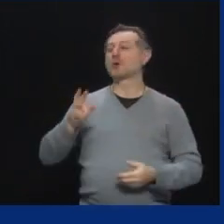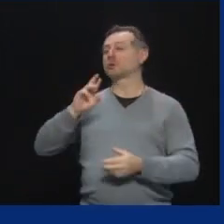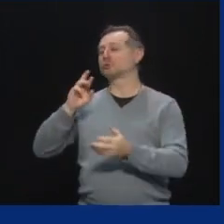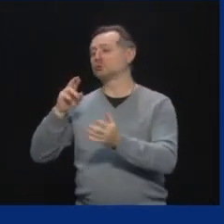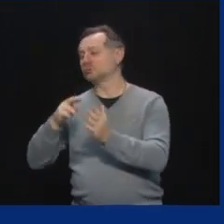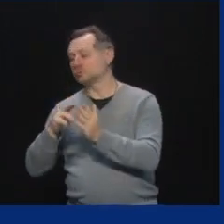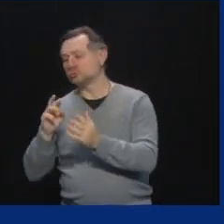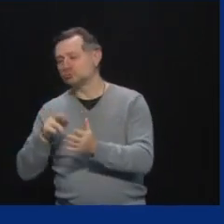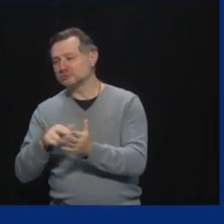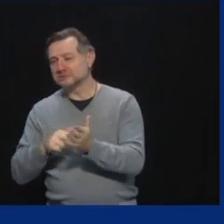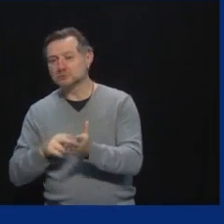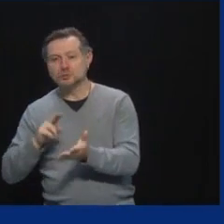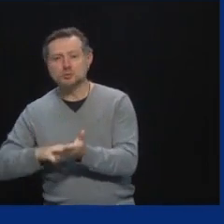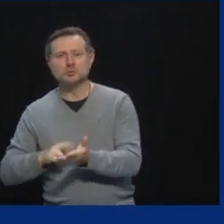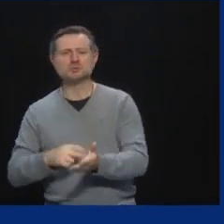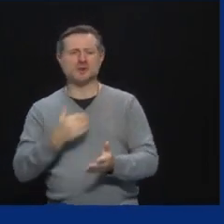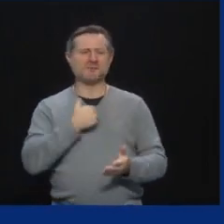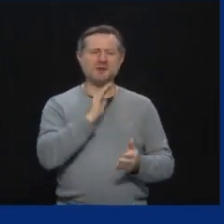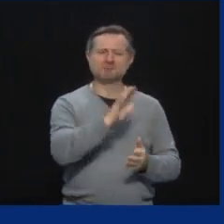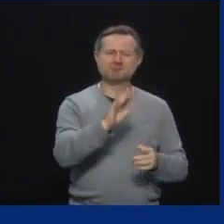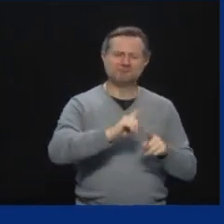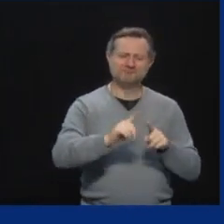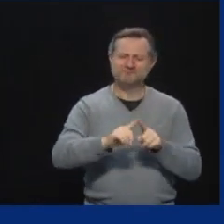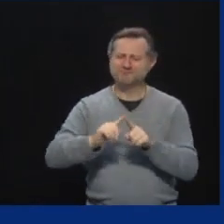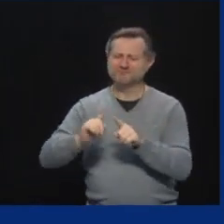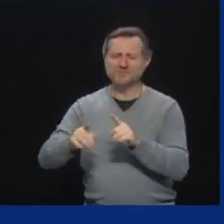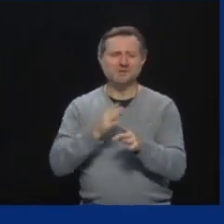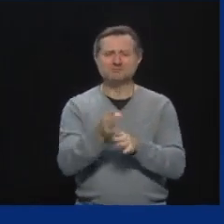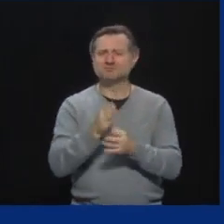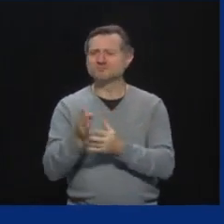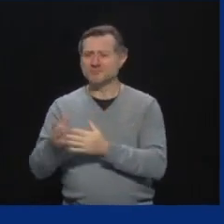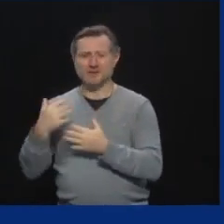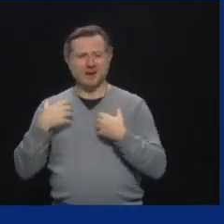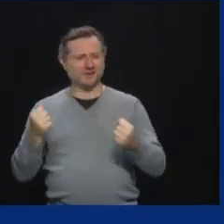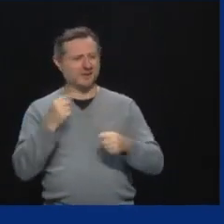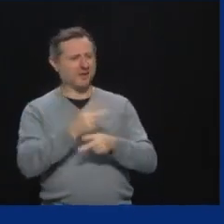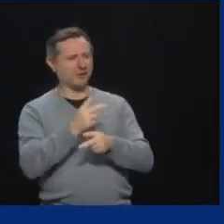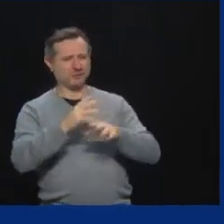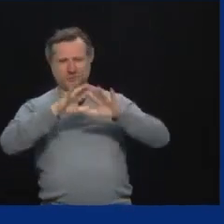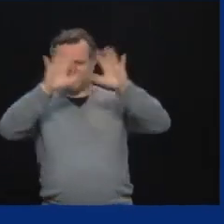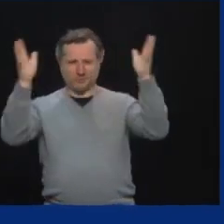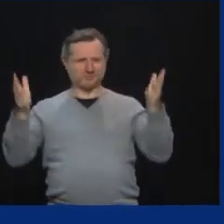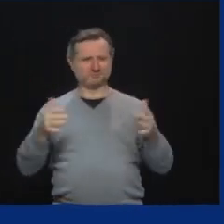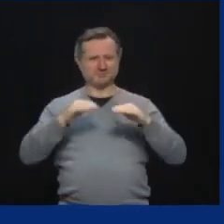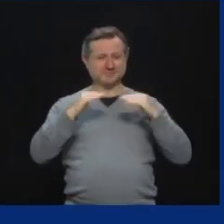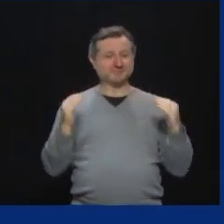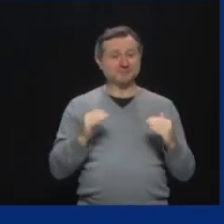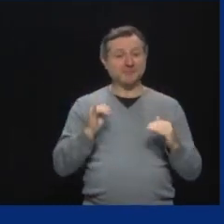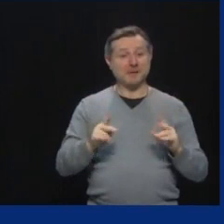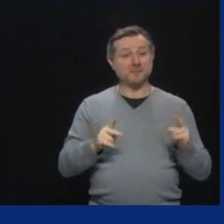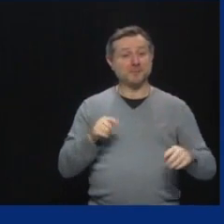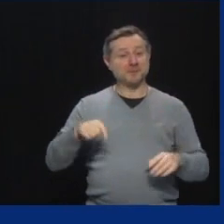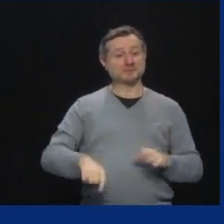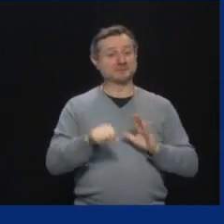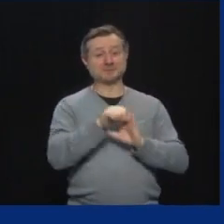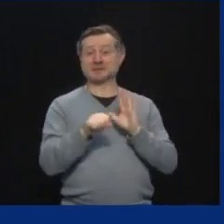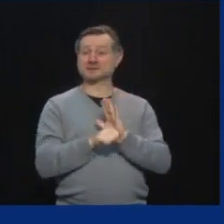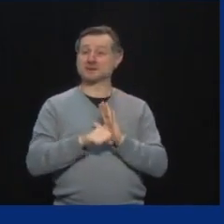careers and the whole ecosystem around health care, the people of your state look to others to take care of them. And this is something I want to make